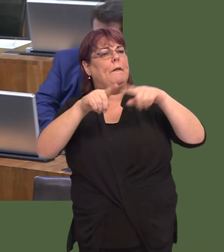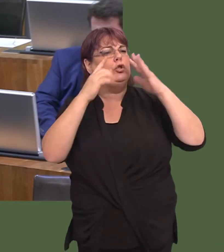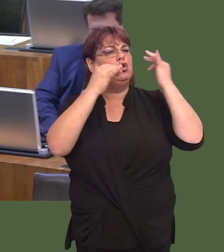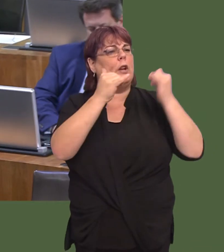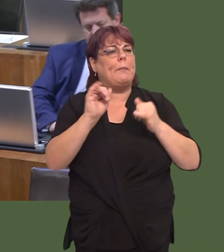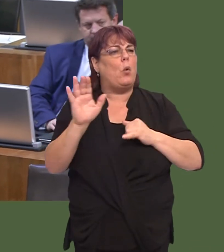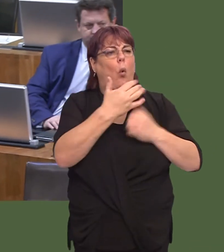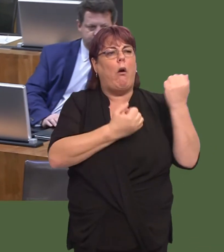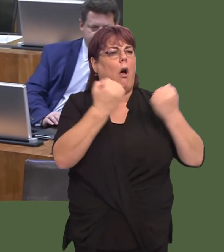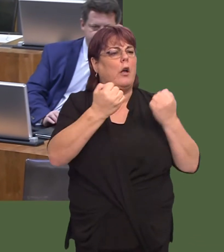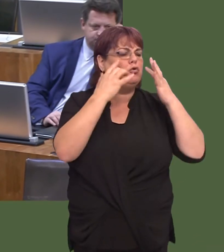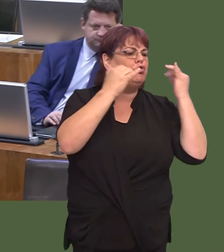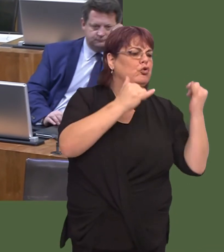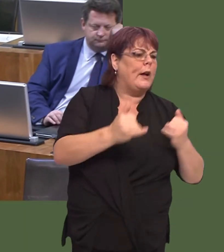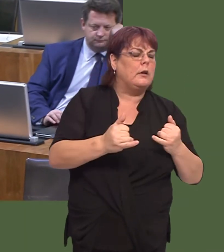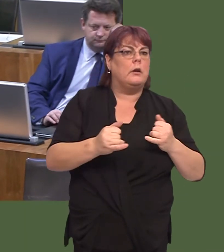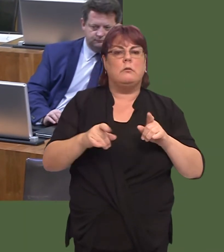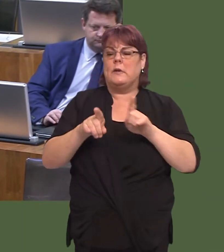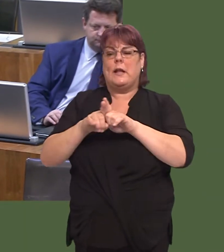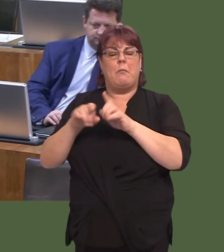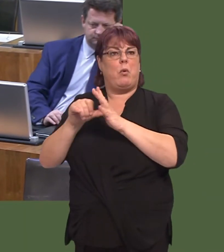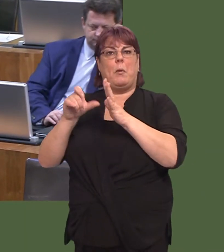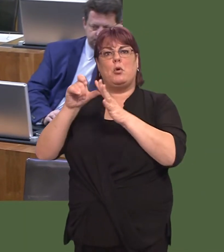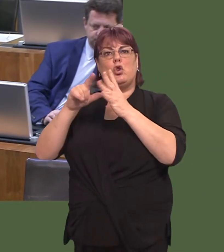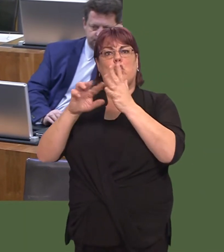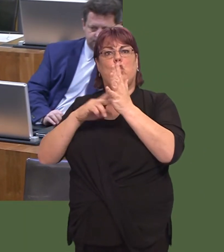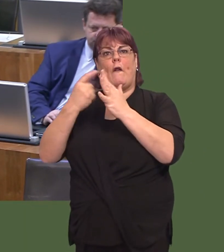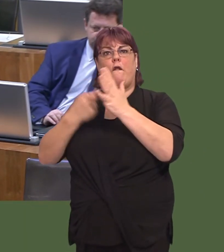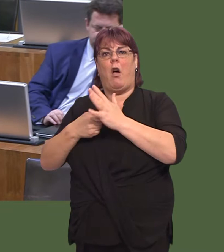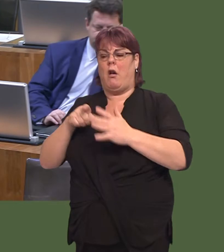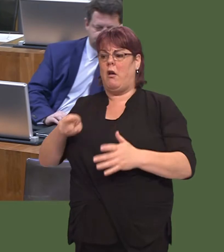Thereís a greater problem in Dover, because the UK doesnít have the capacity at the moment